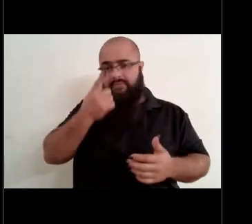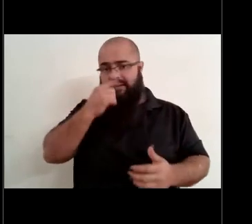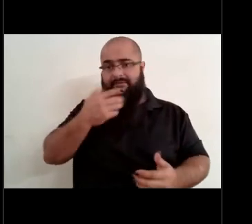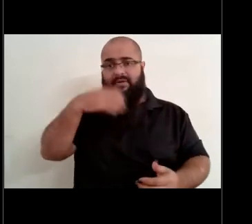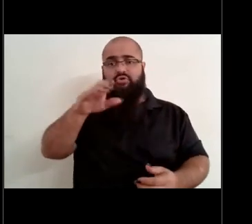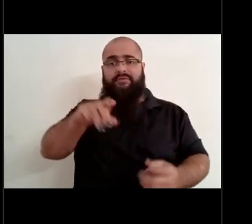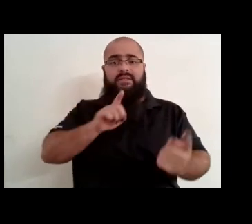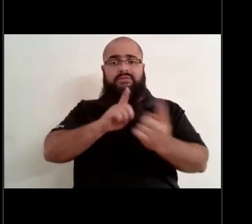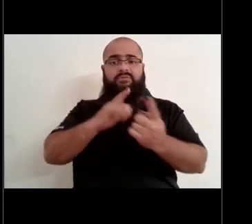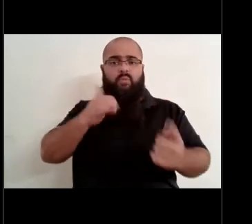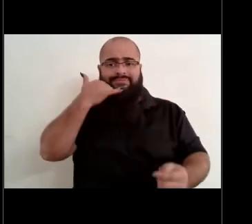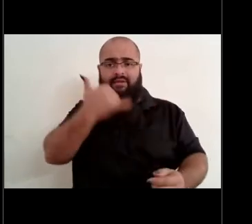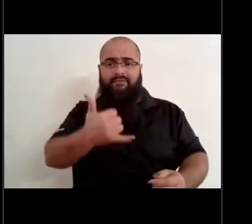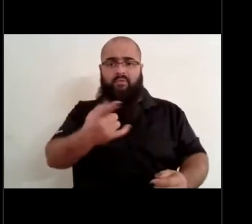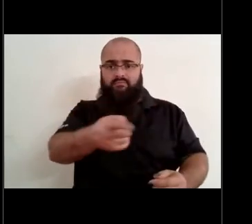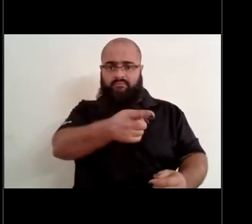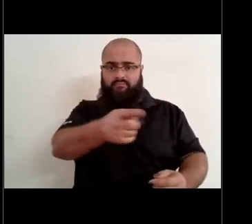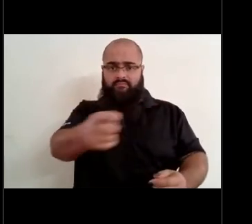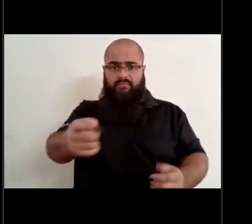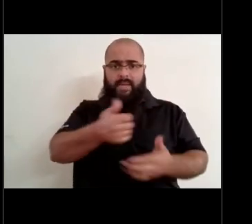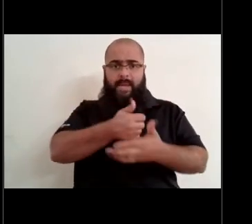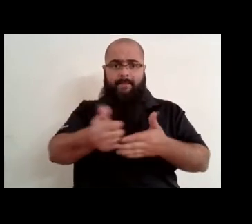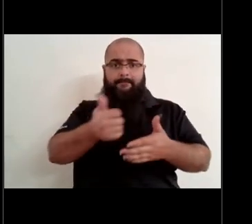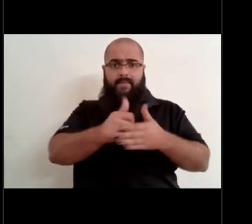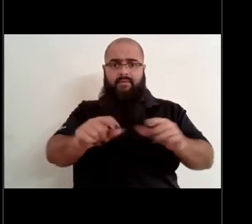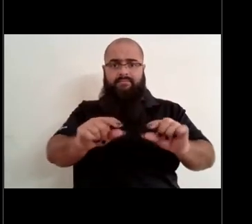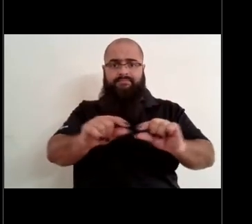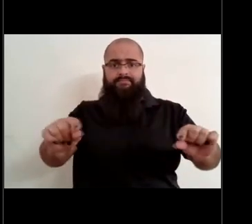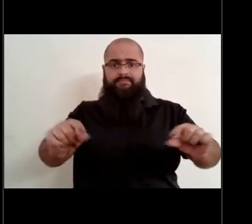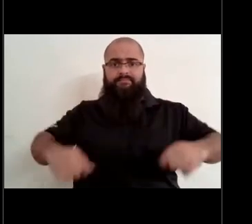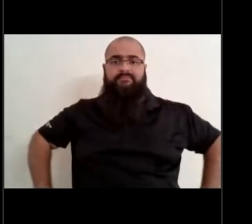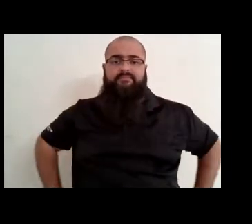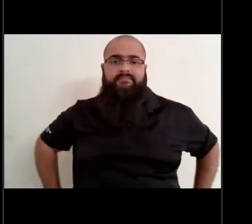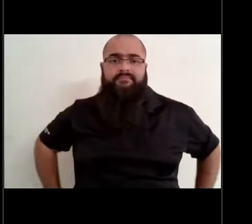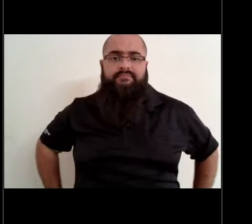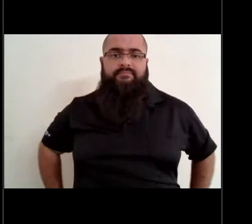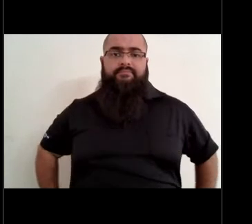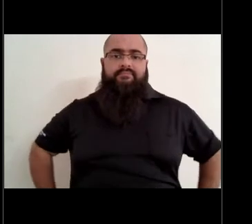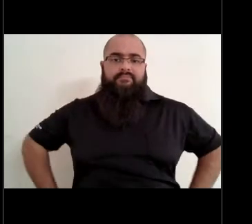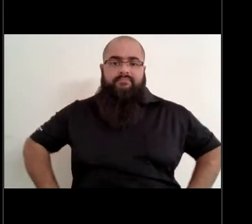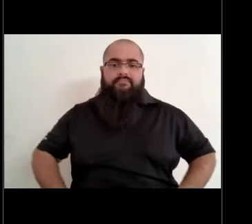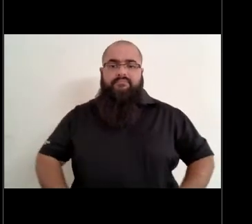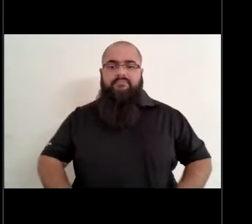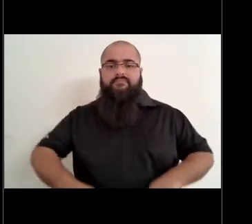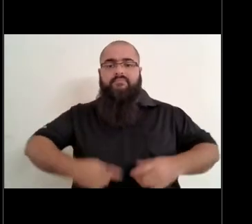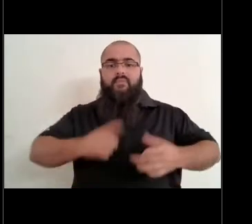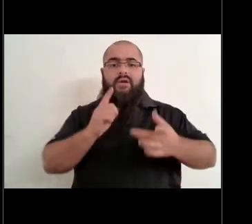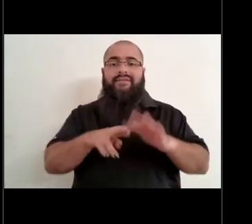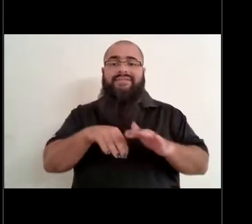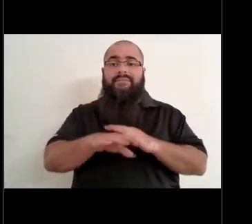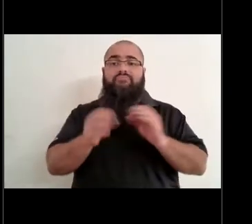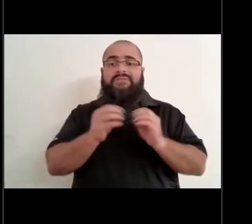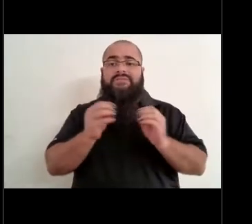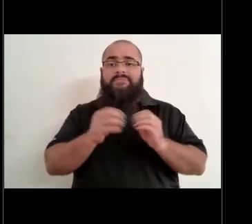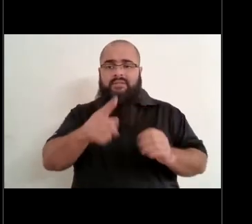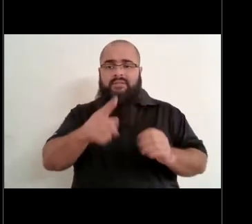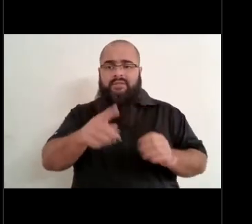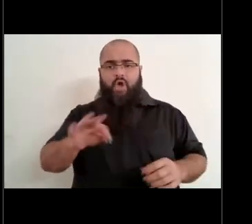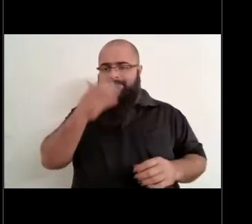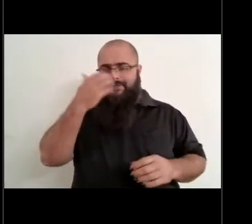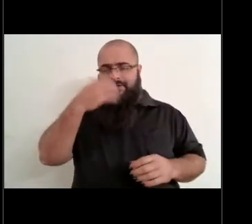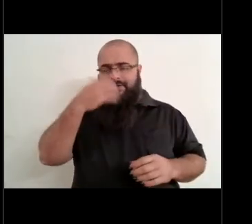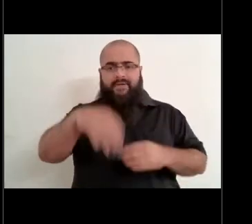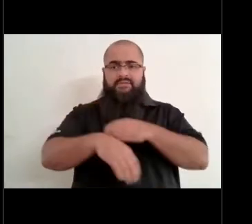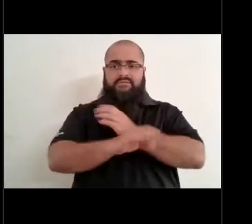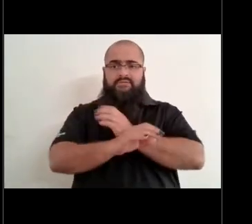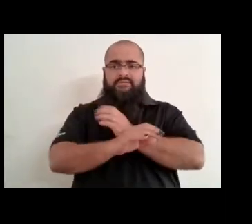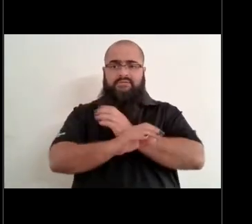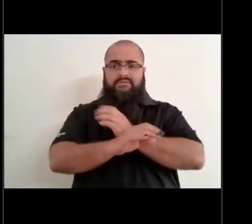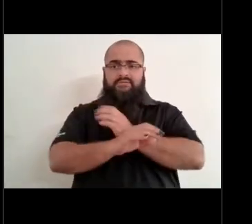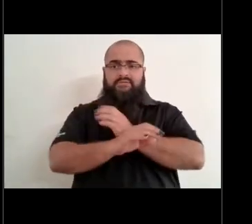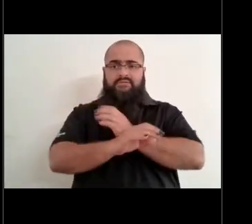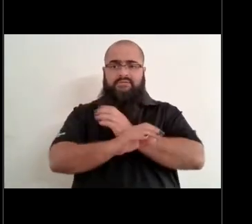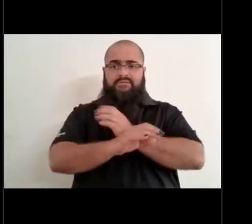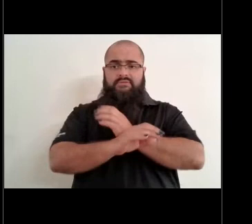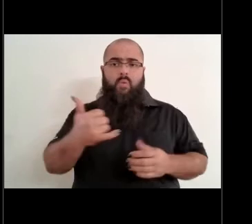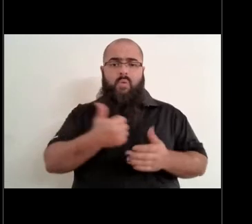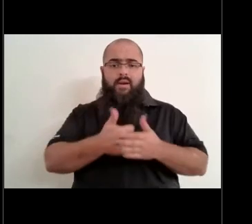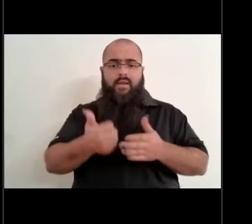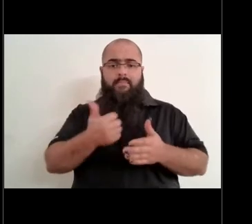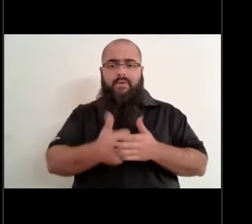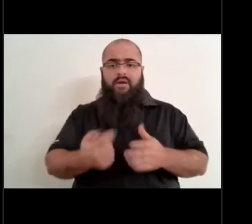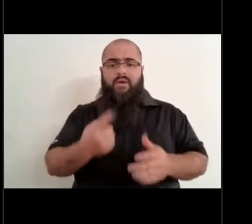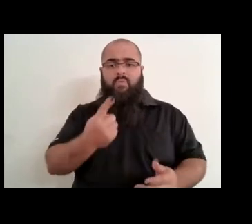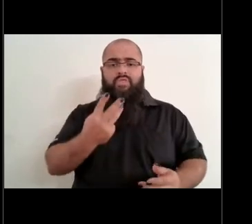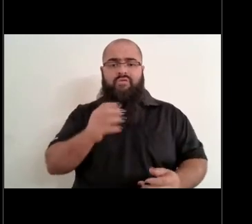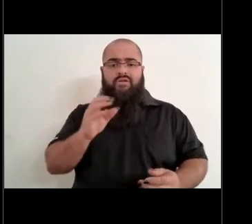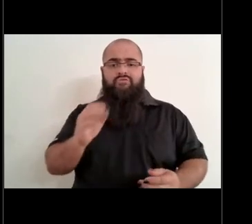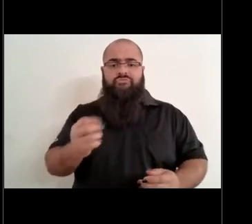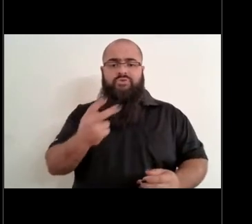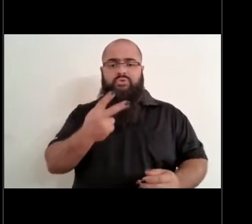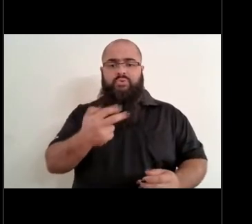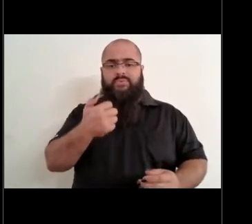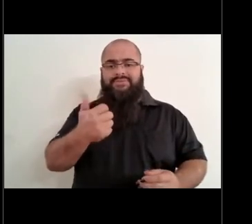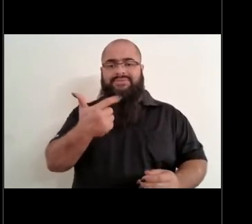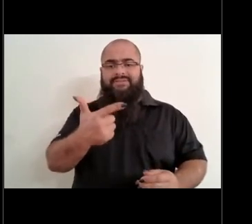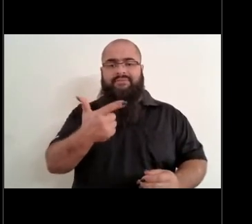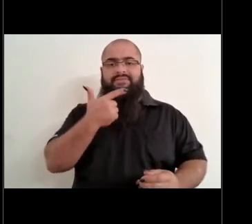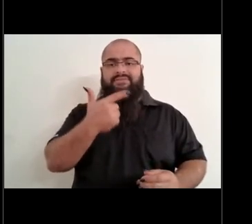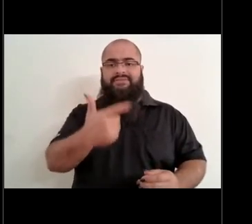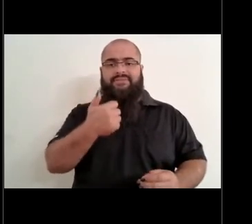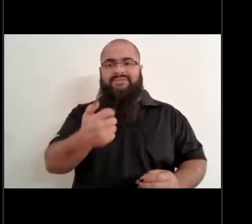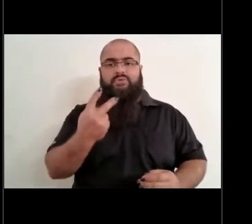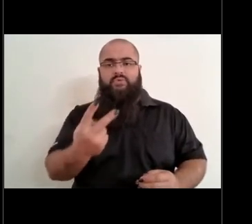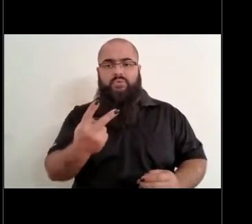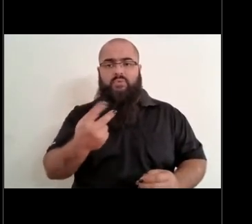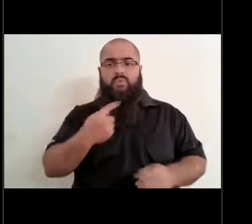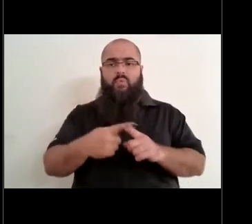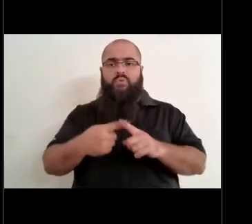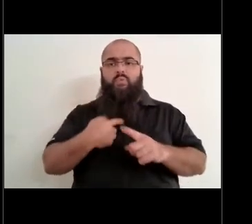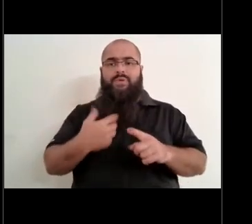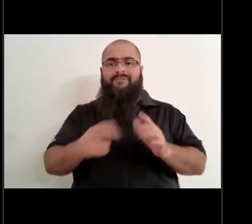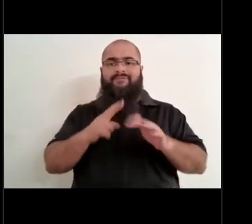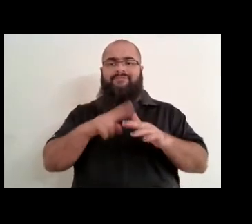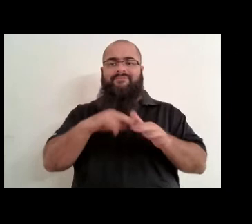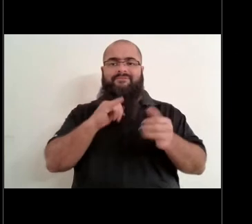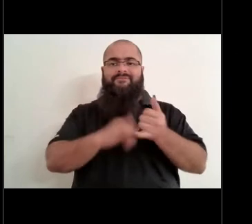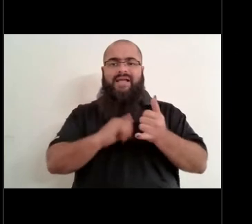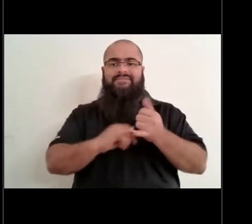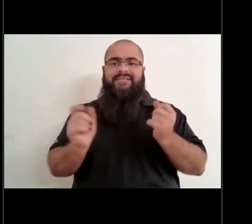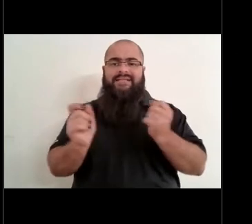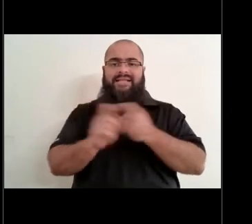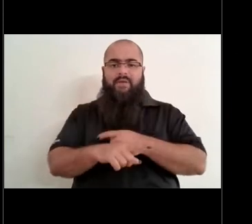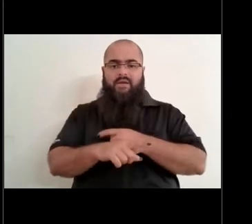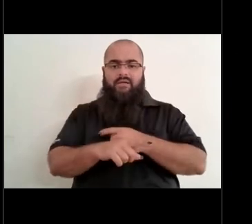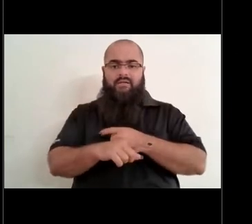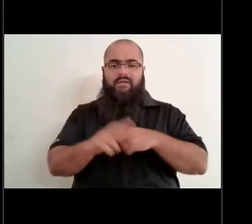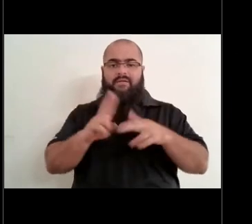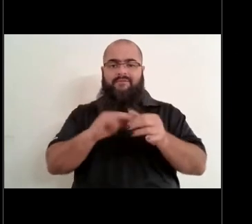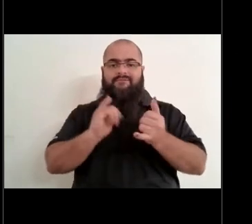We can